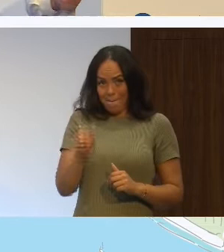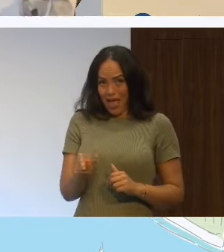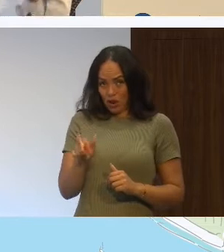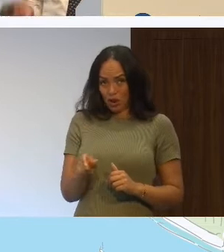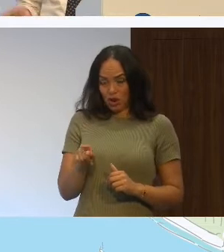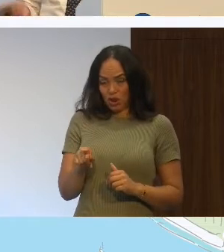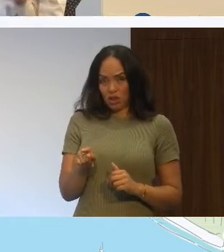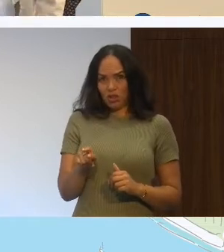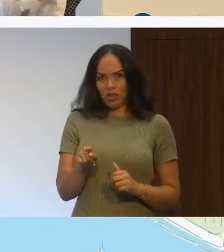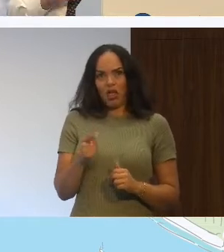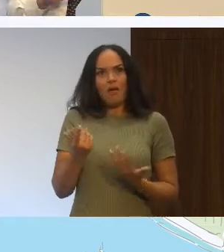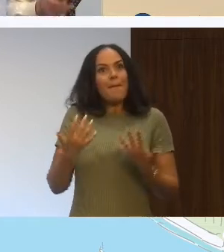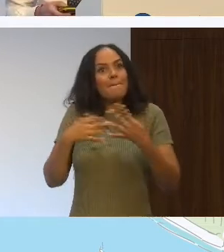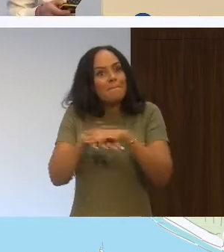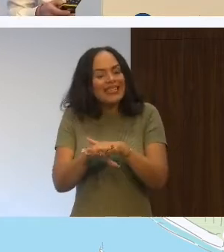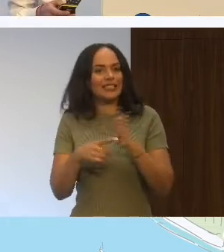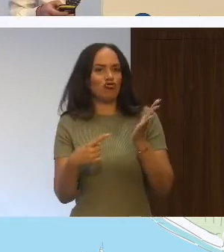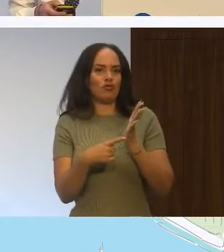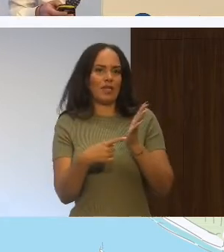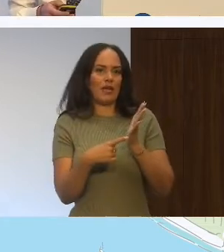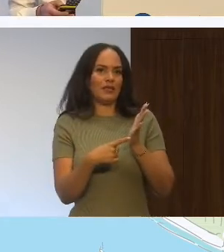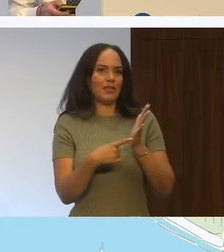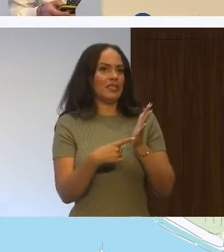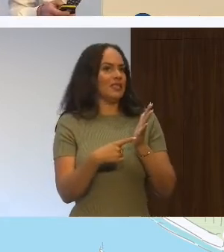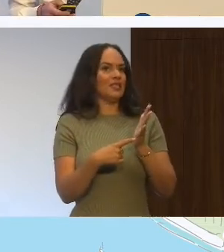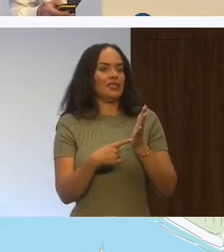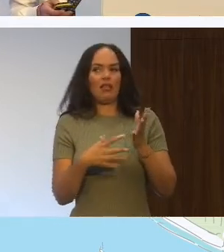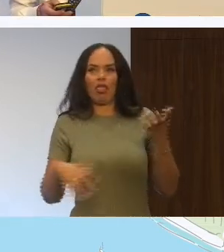because they were mixing triptans. And so that's a bad idea.